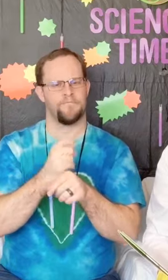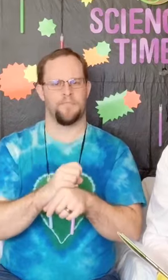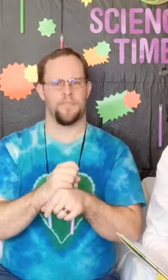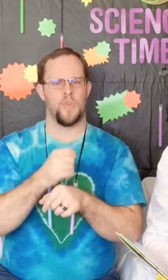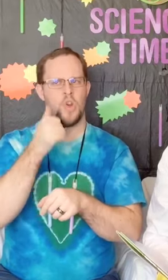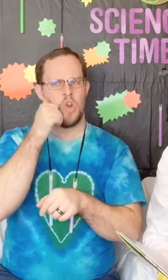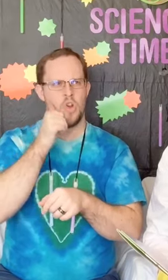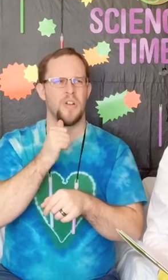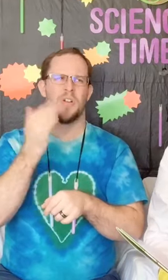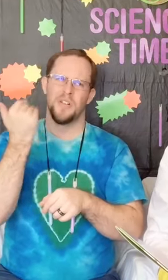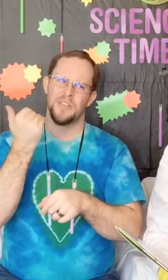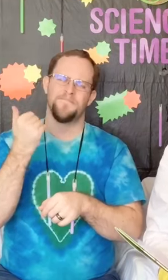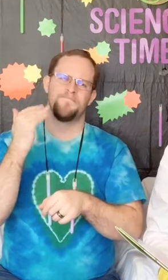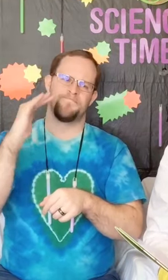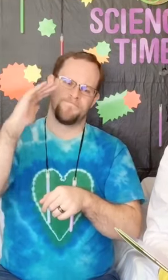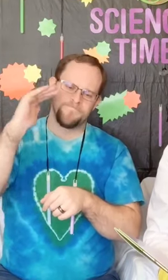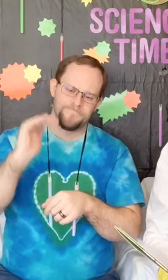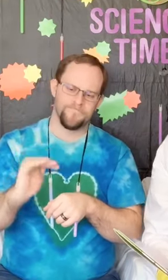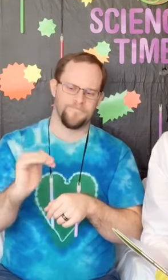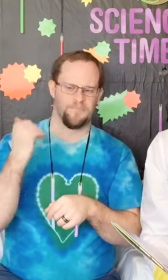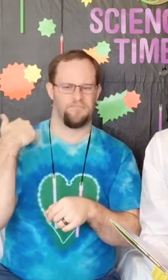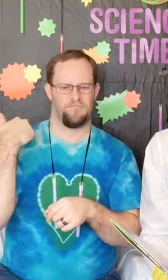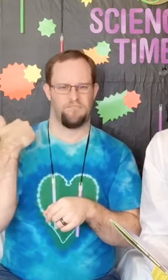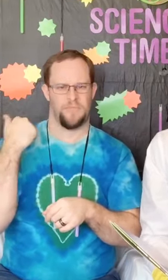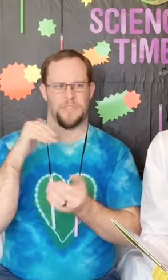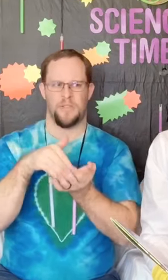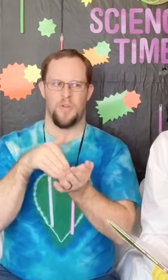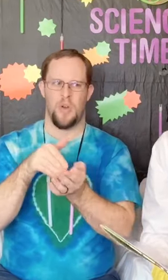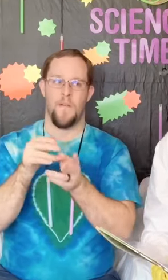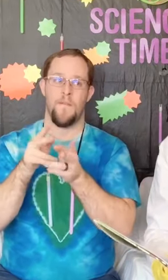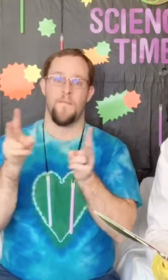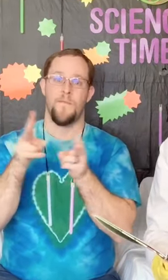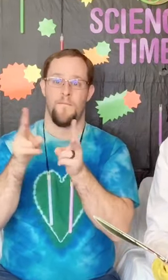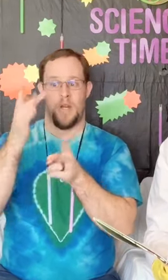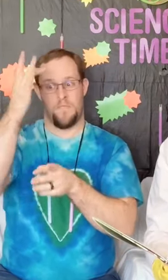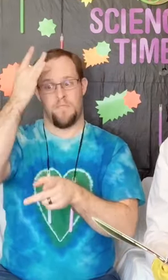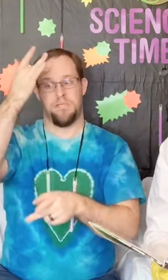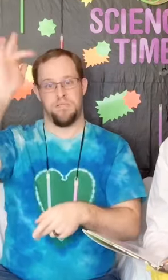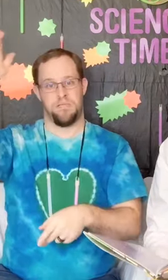She was little, and the doctors were very smart.